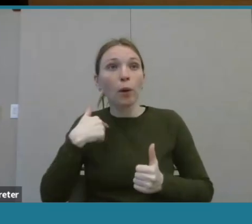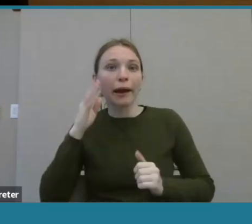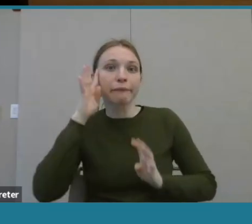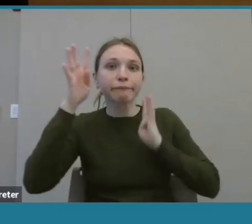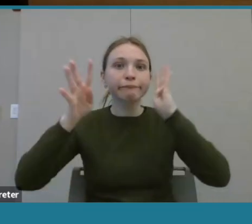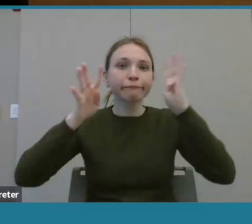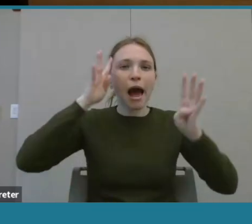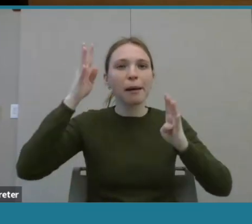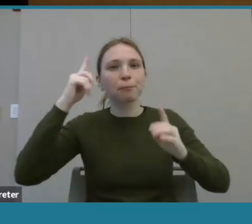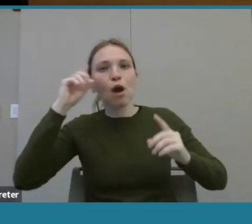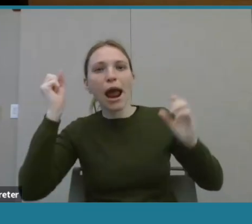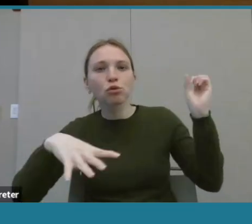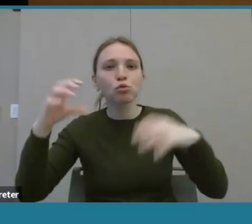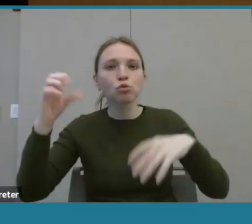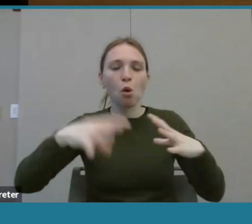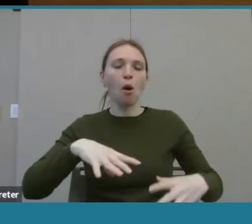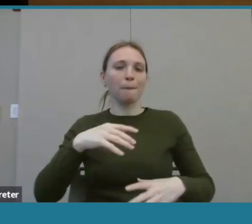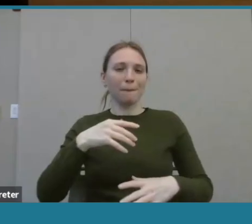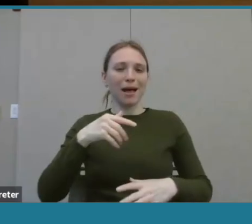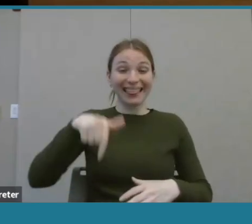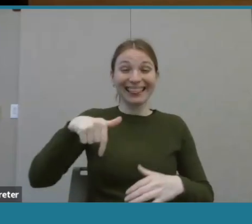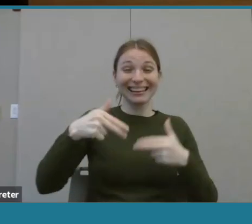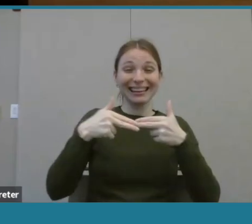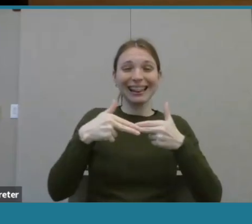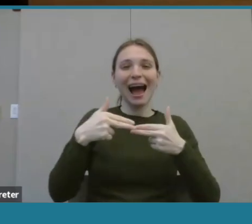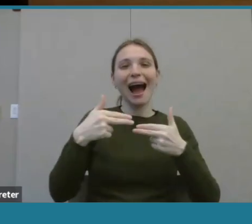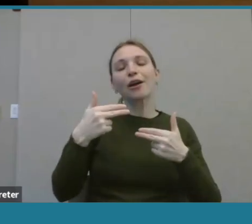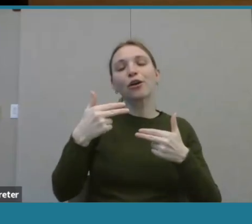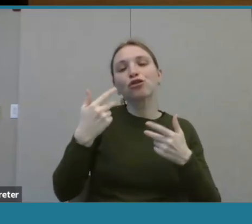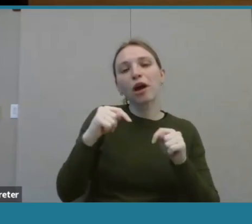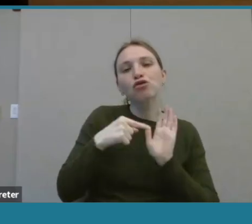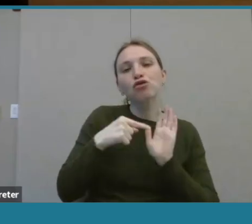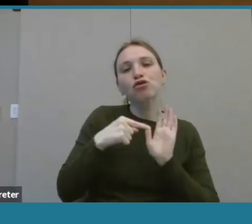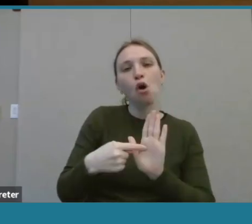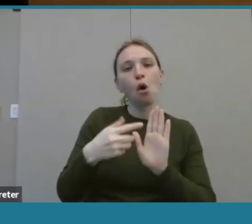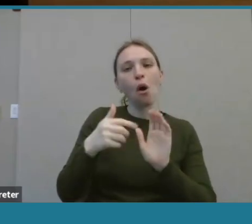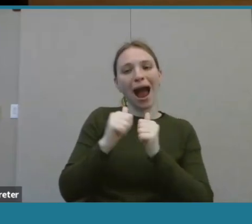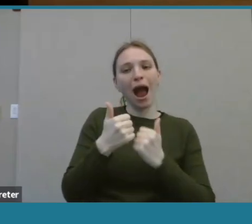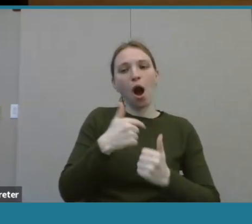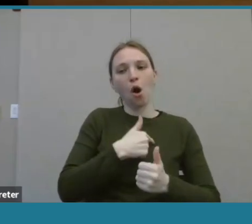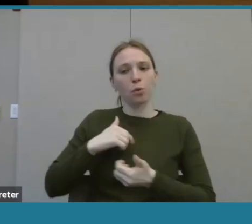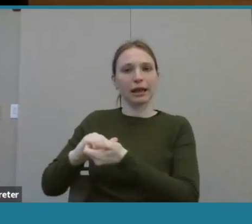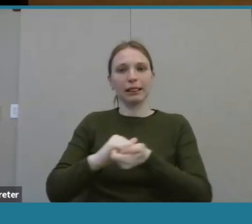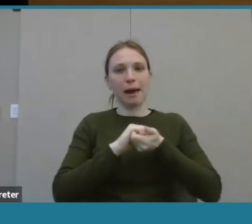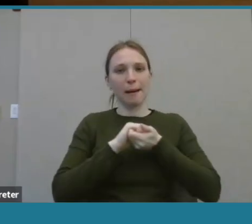So on this slide, there's several, several things. We're trying to show an example of how we collaborated, and it begins at the very top with thinking about we do cognition